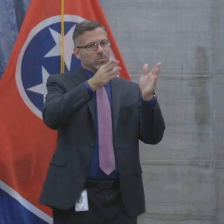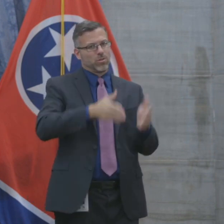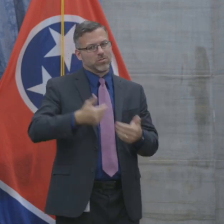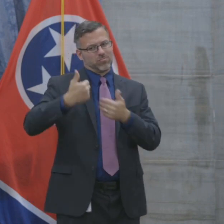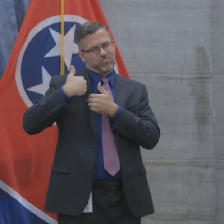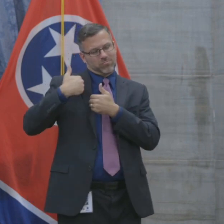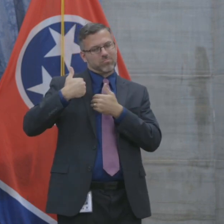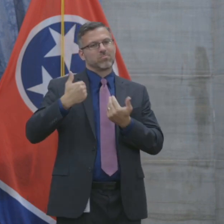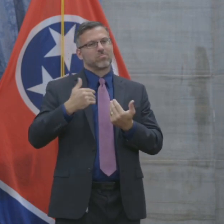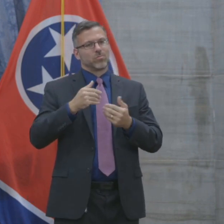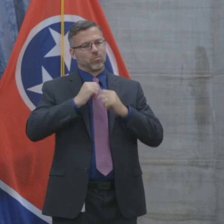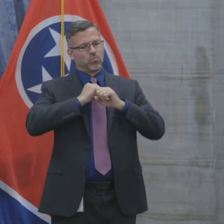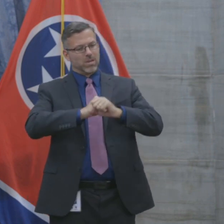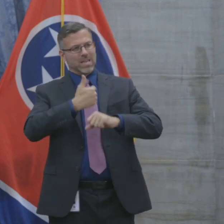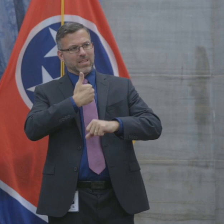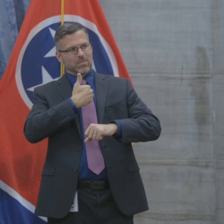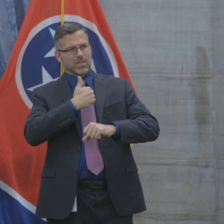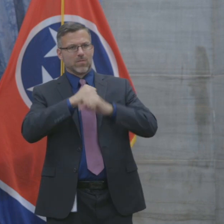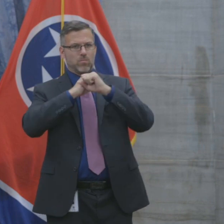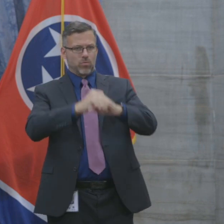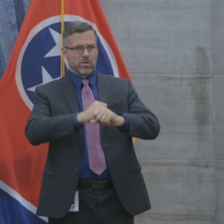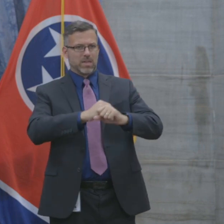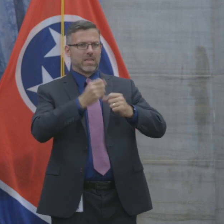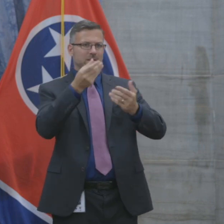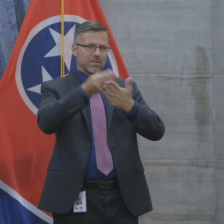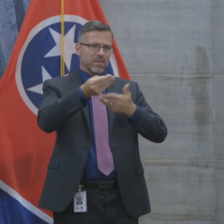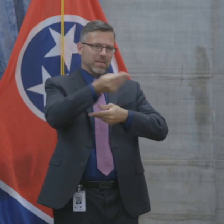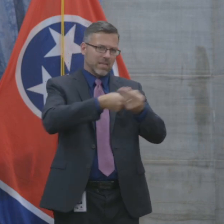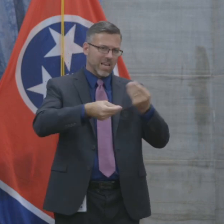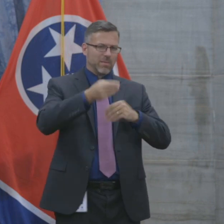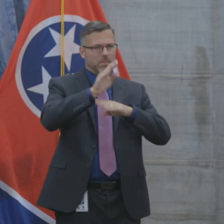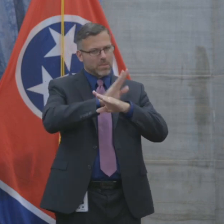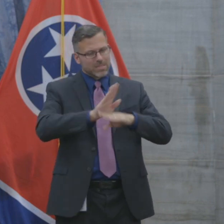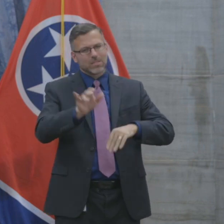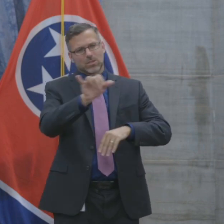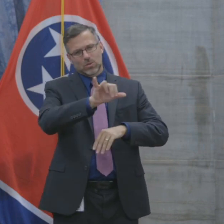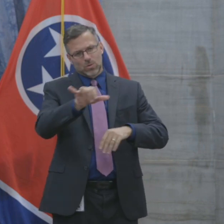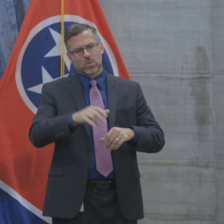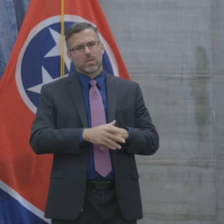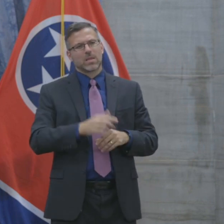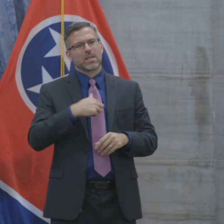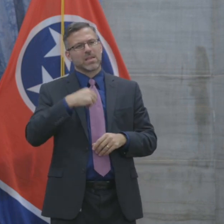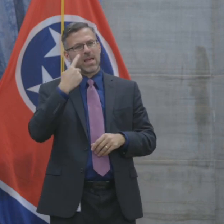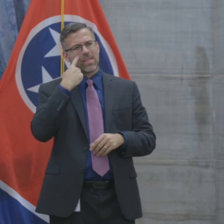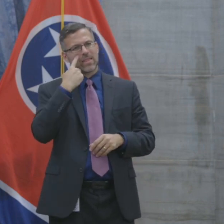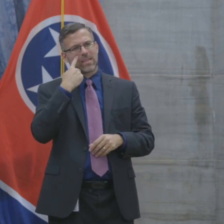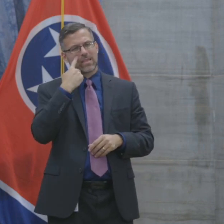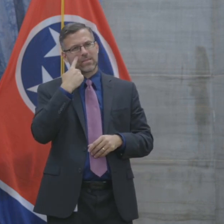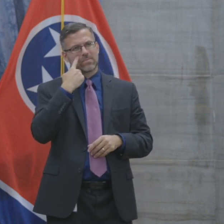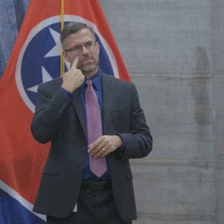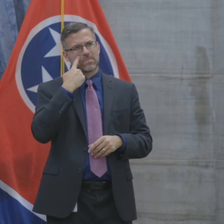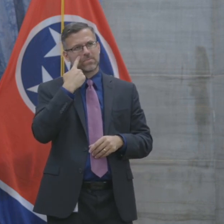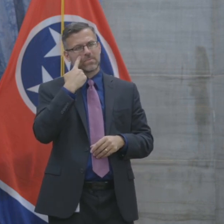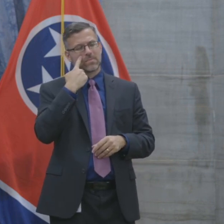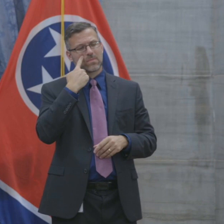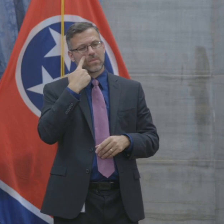helping to mitigate the spread. Tennesseans are wearing masktion, they're social distancing, they're doing all the things we've talked about. That's what -- that's what